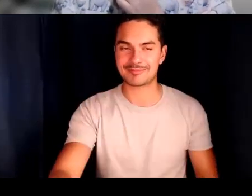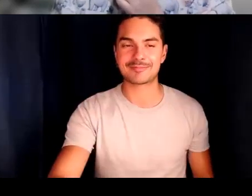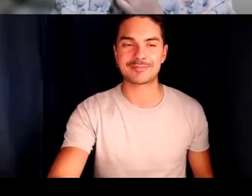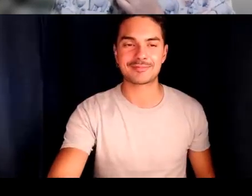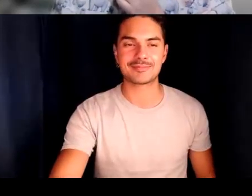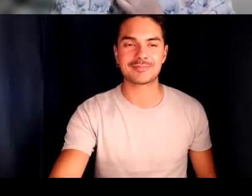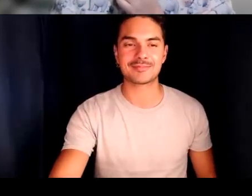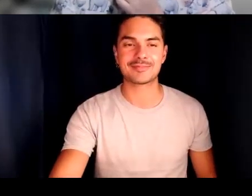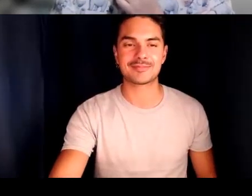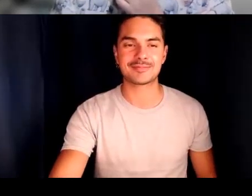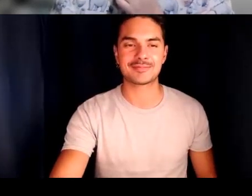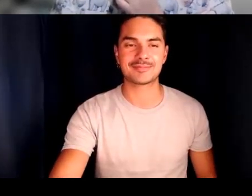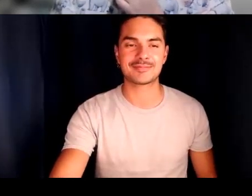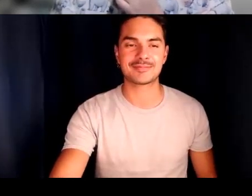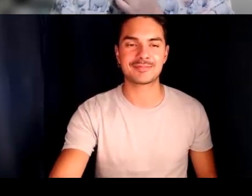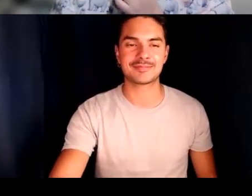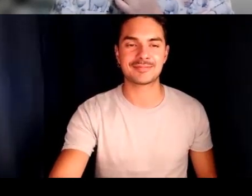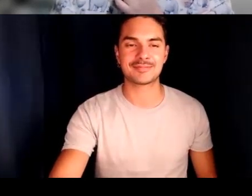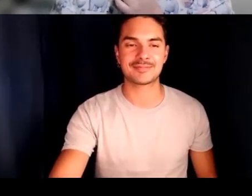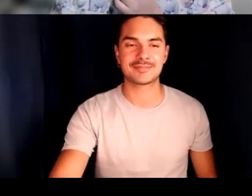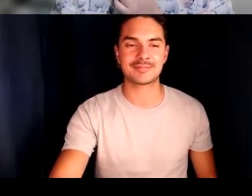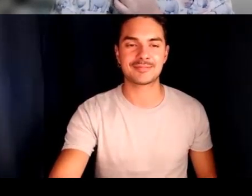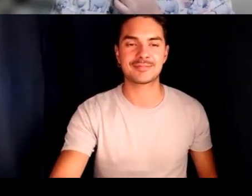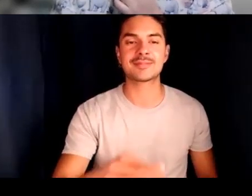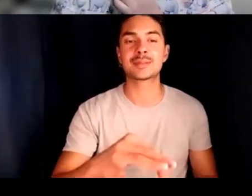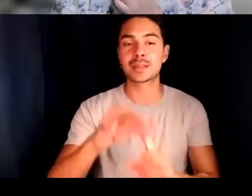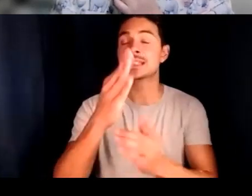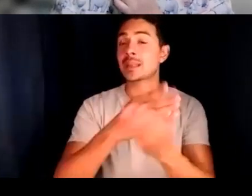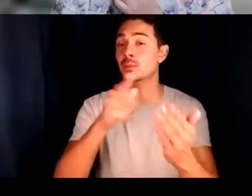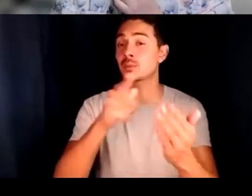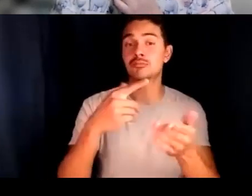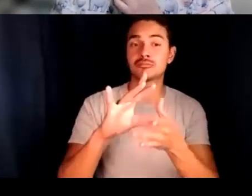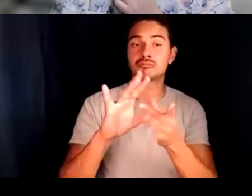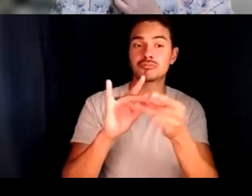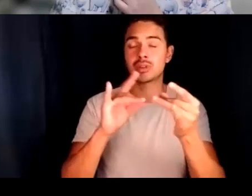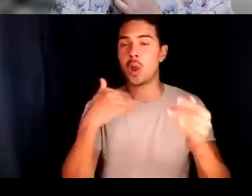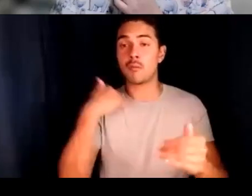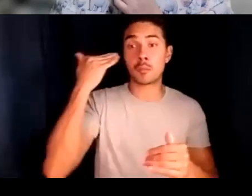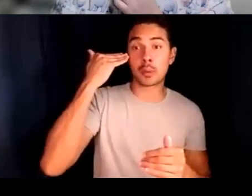especially those of you who shared you're really familiar with this. You can help add to it and make it concrete.